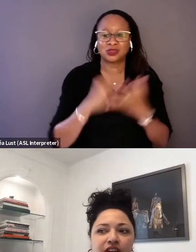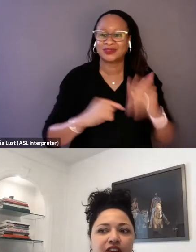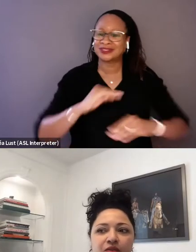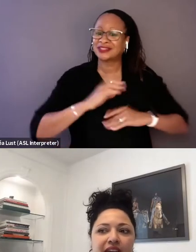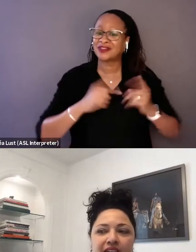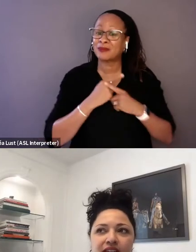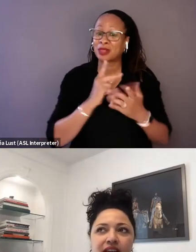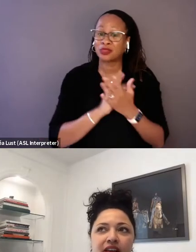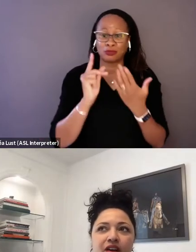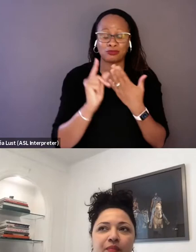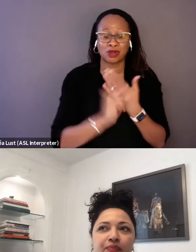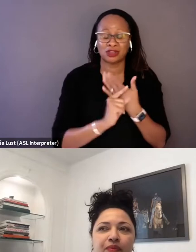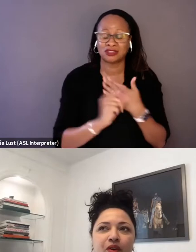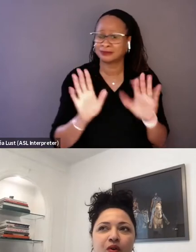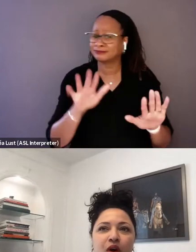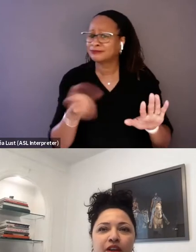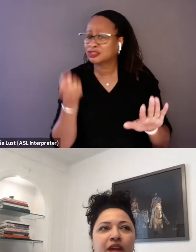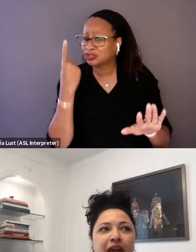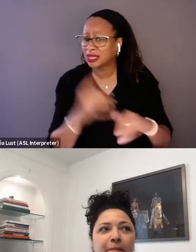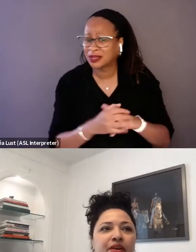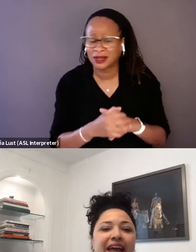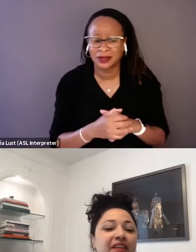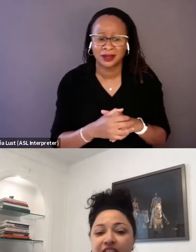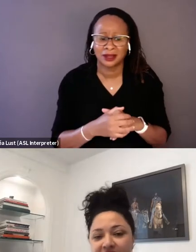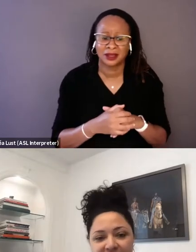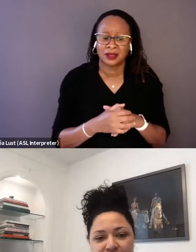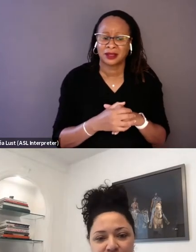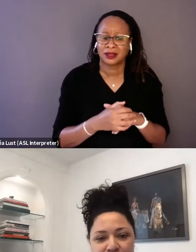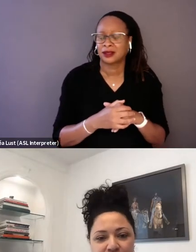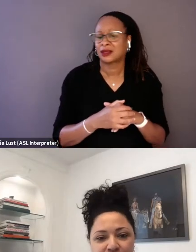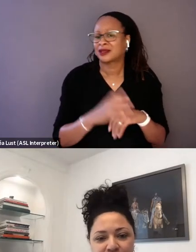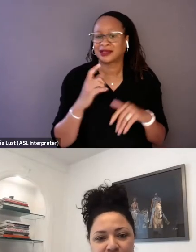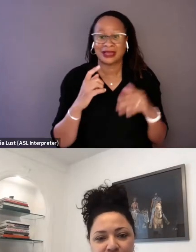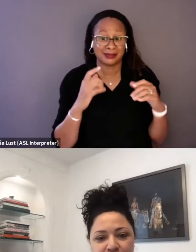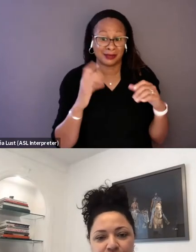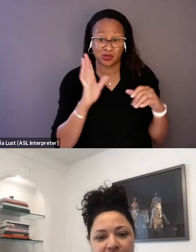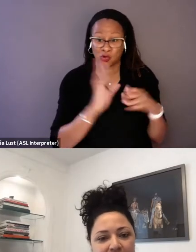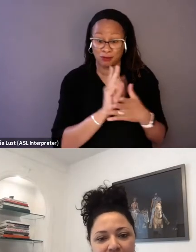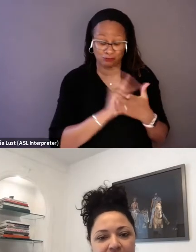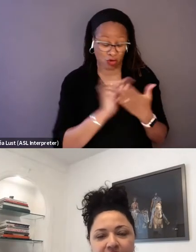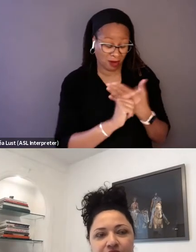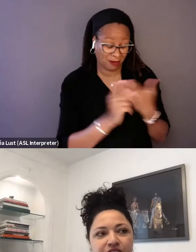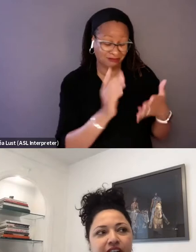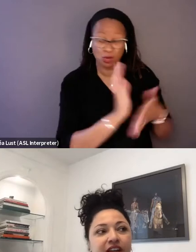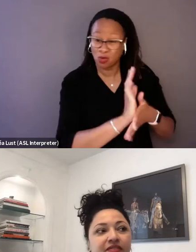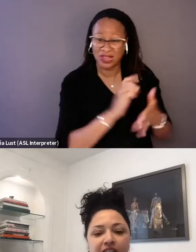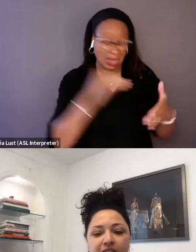Look, you can't put everything into a show you know, you just can't, there's just not enough time.